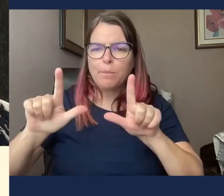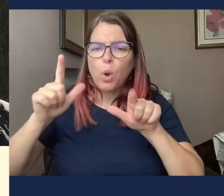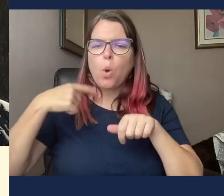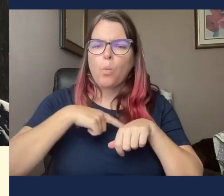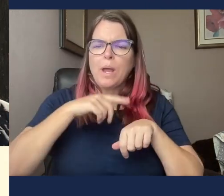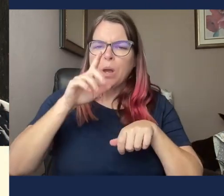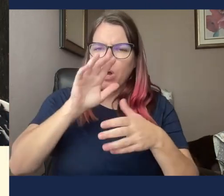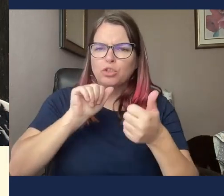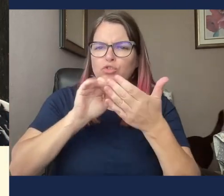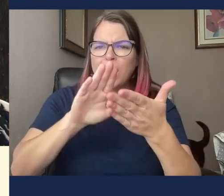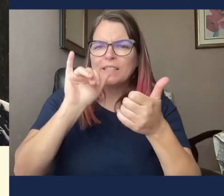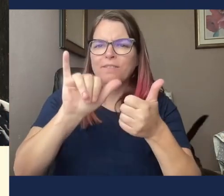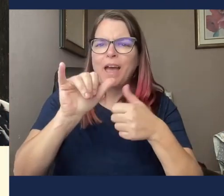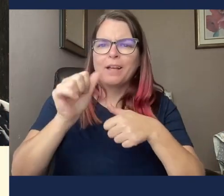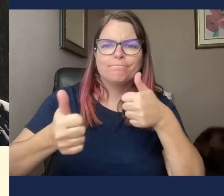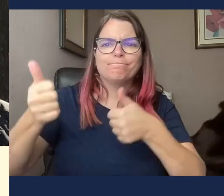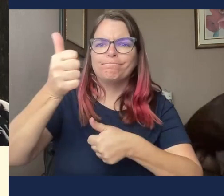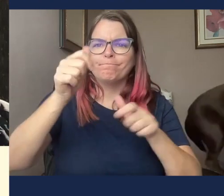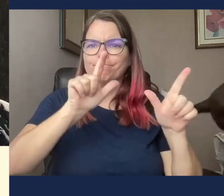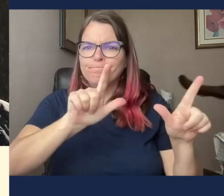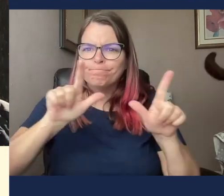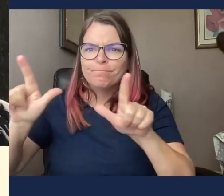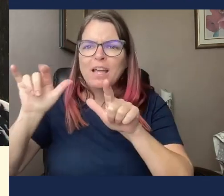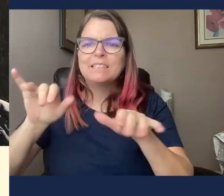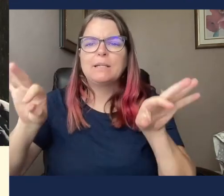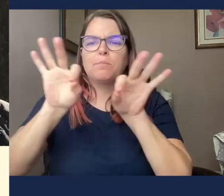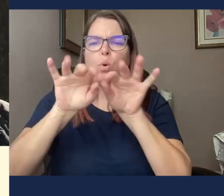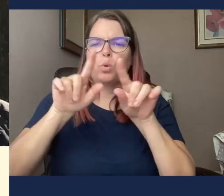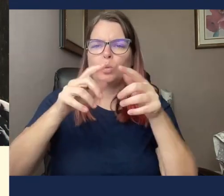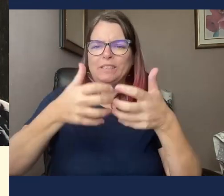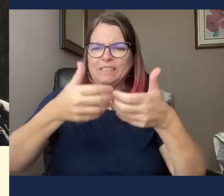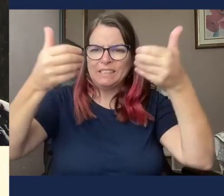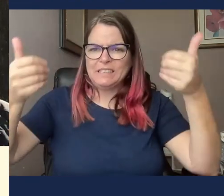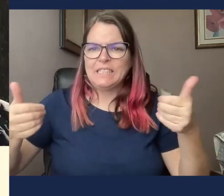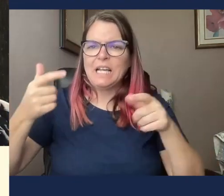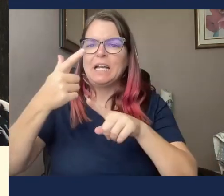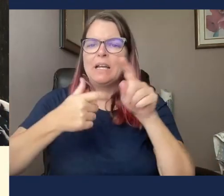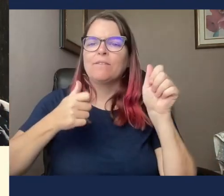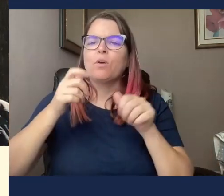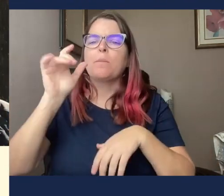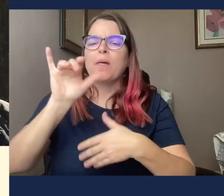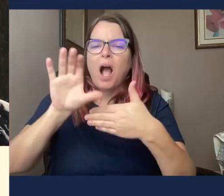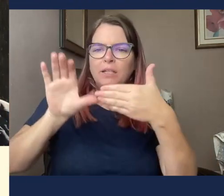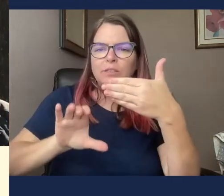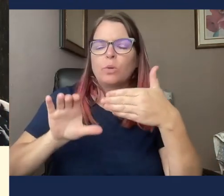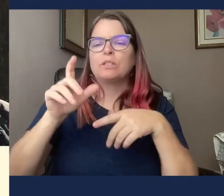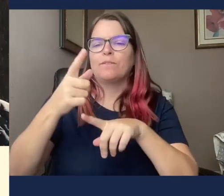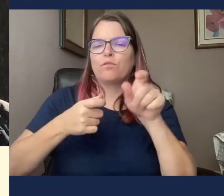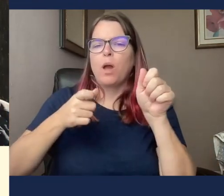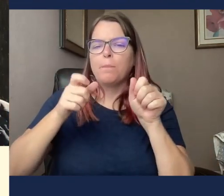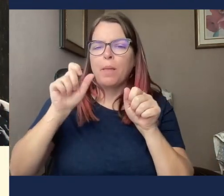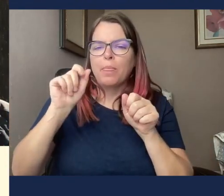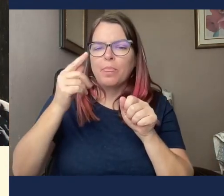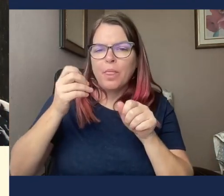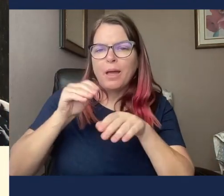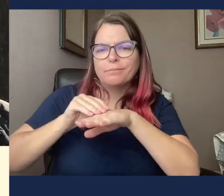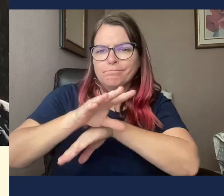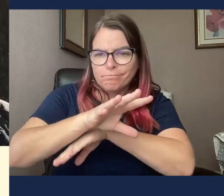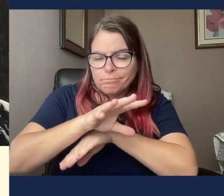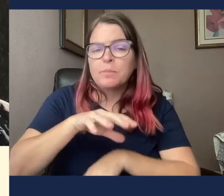mercy, justice, and compassion. I'm contrast -- gonna contrast